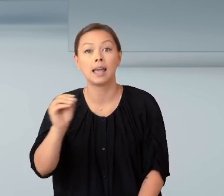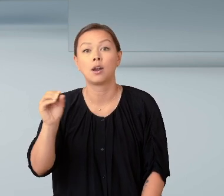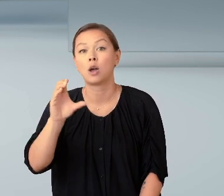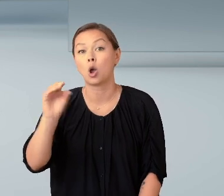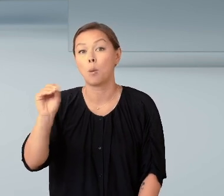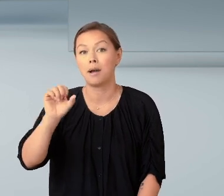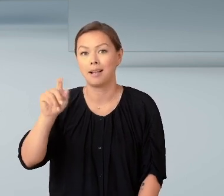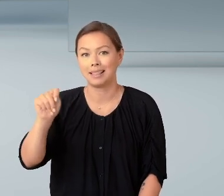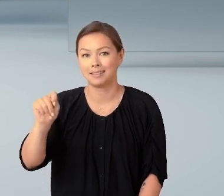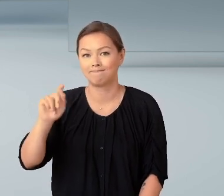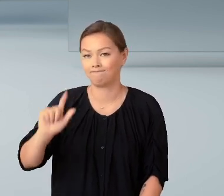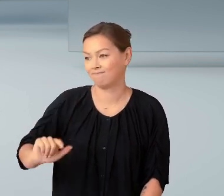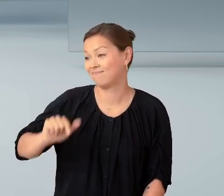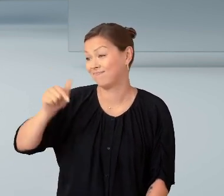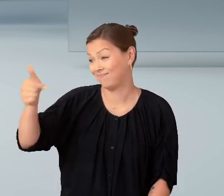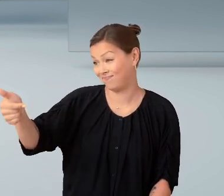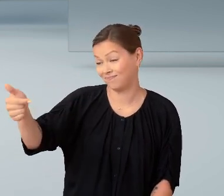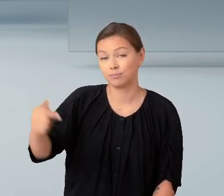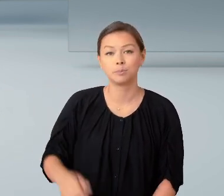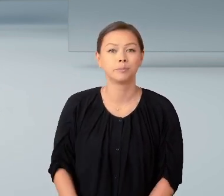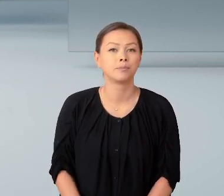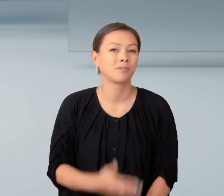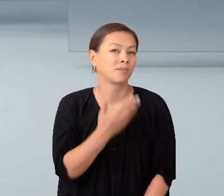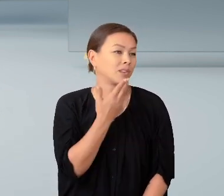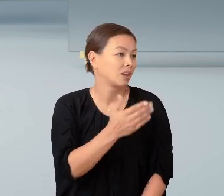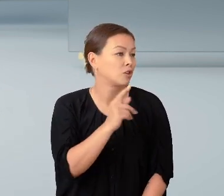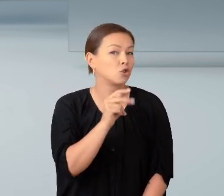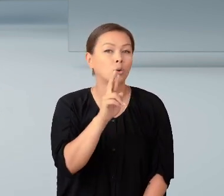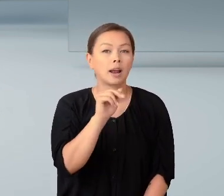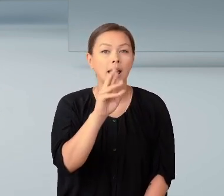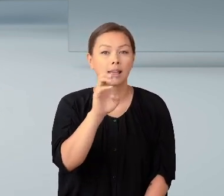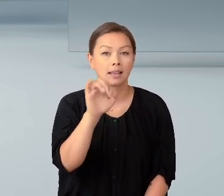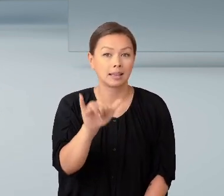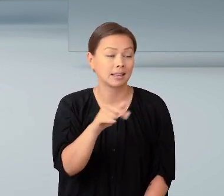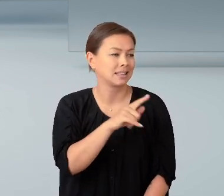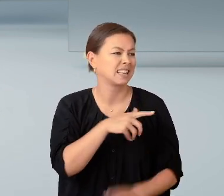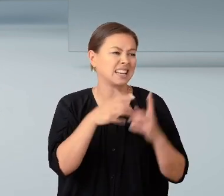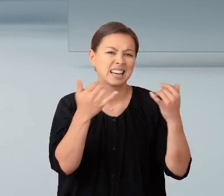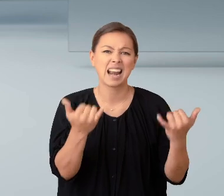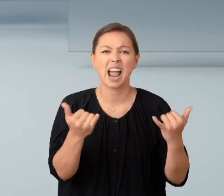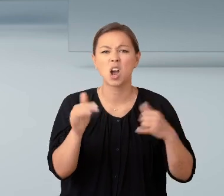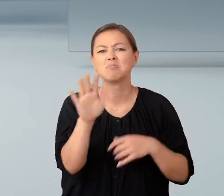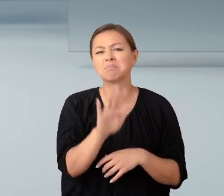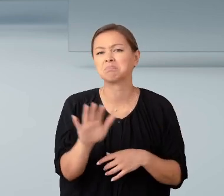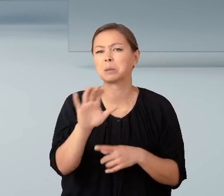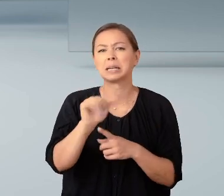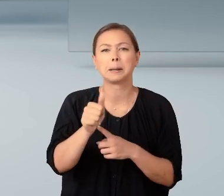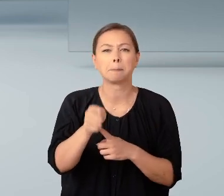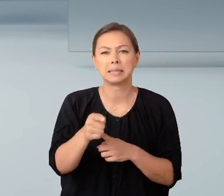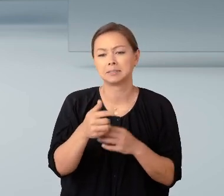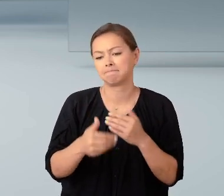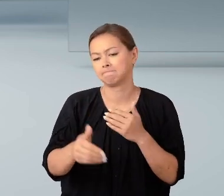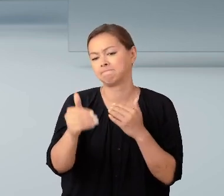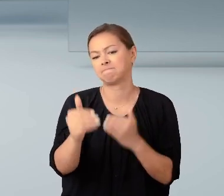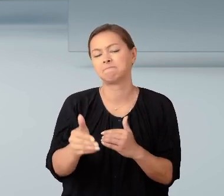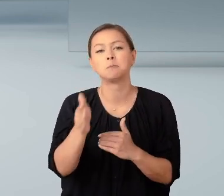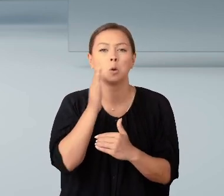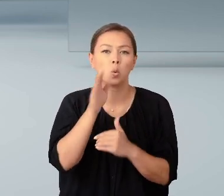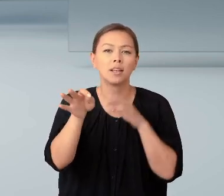Brennan: So thanks very much, Tracey. So over the next 10 minutes or so, what I'll do is I'll go through those specific Copilot